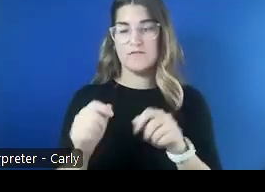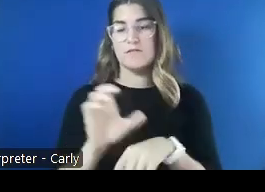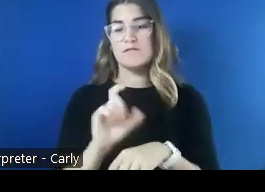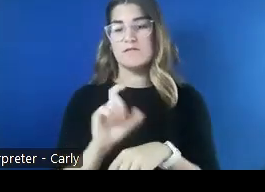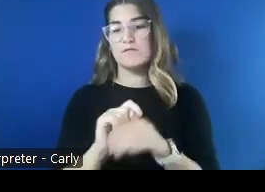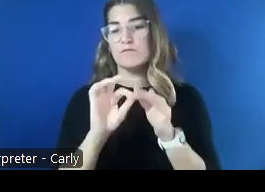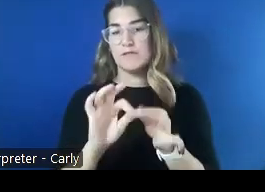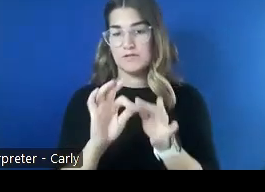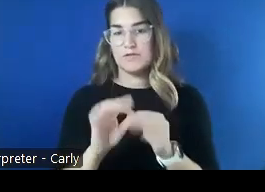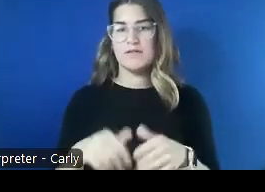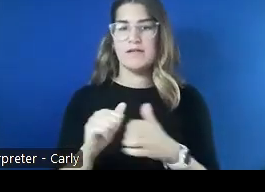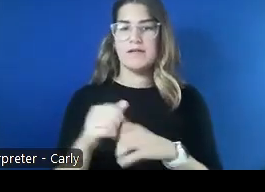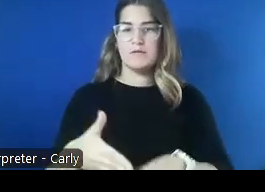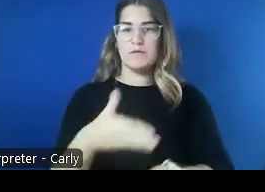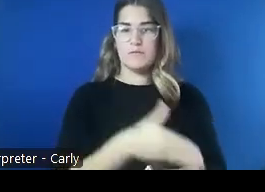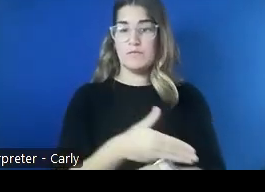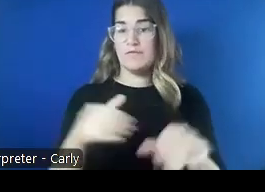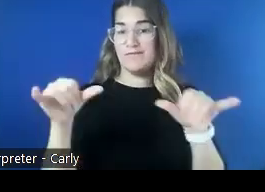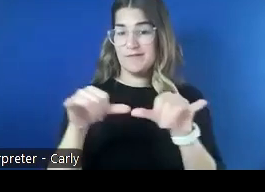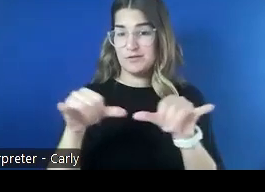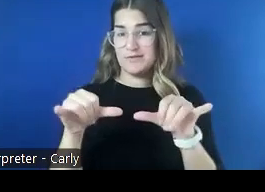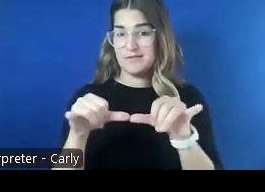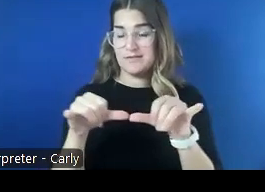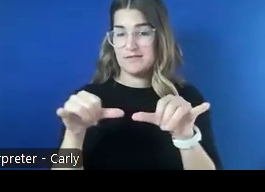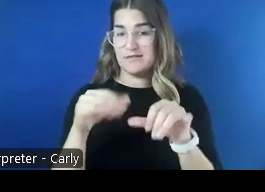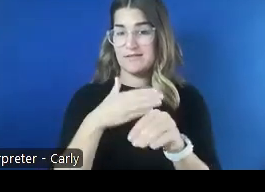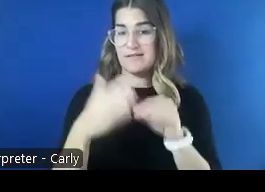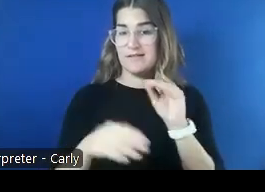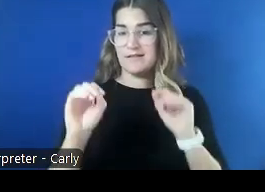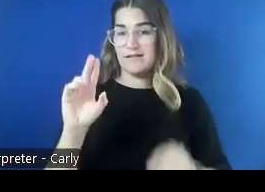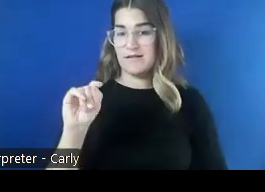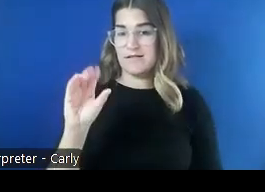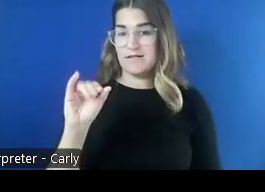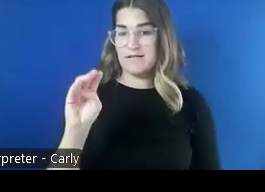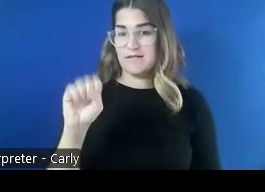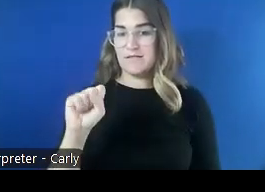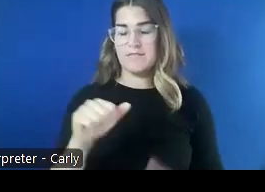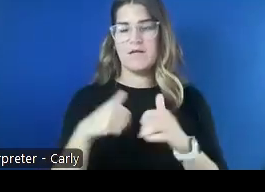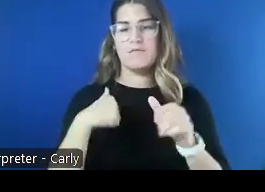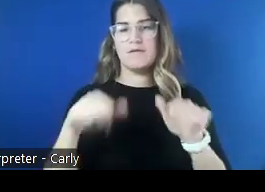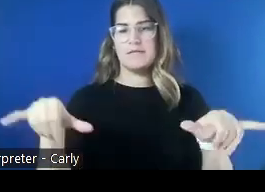ways to improve our measurement of consultation outcomes and how we can measure implementation